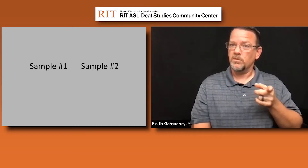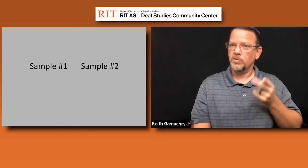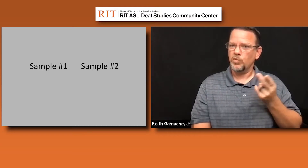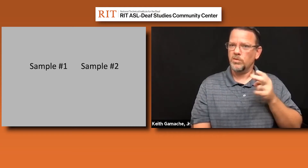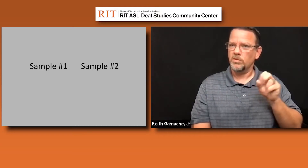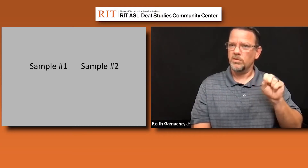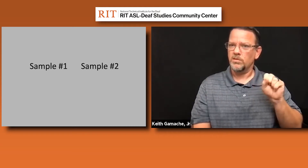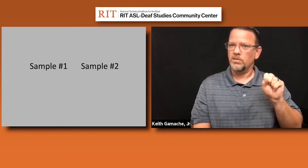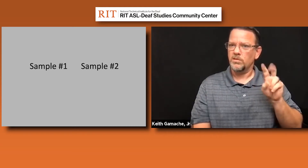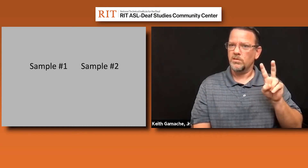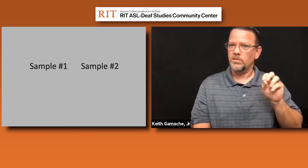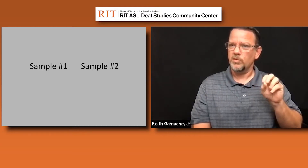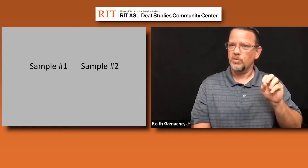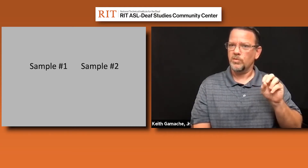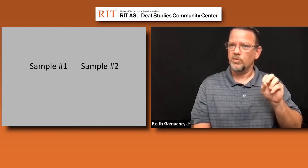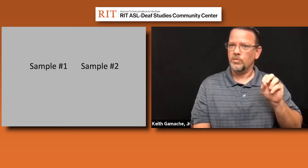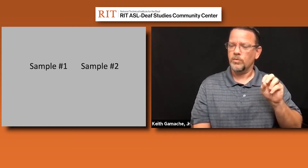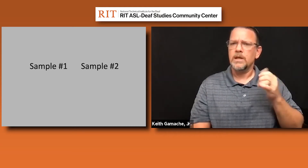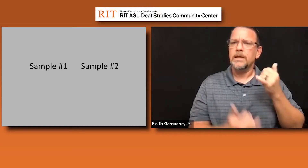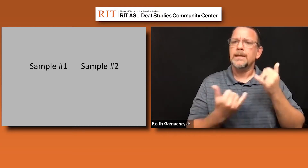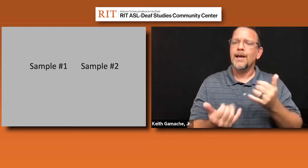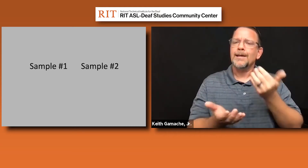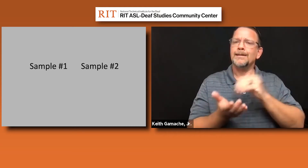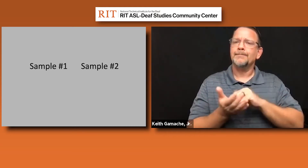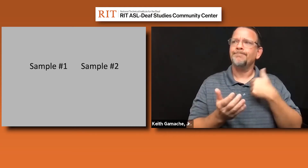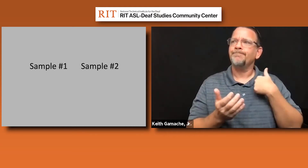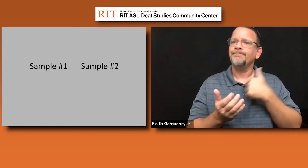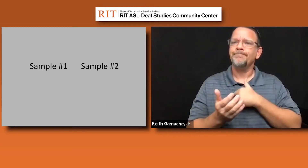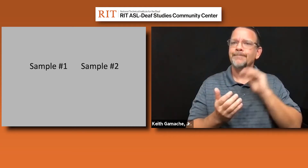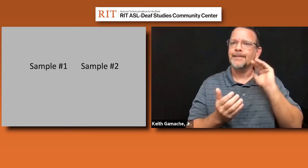In that, I use subject-verb-object order.